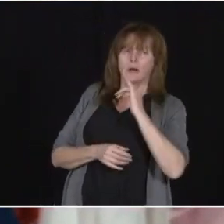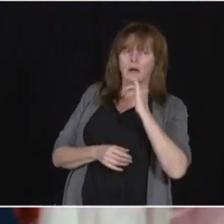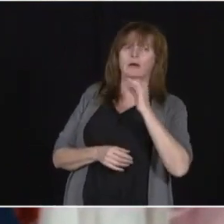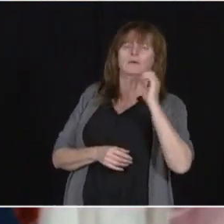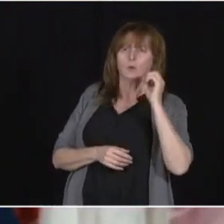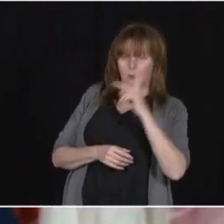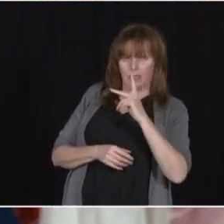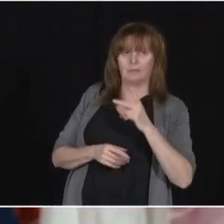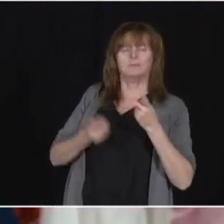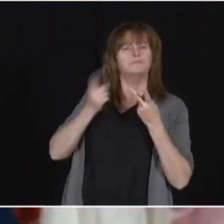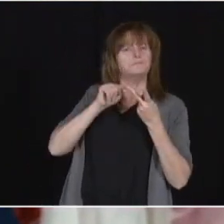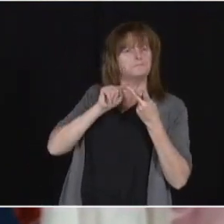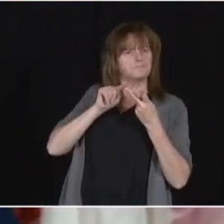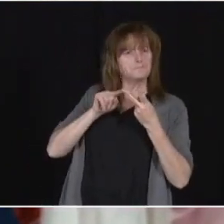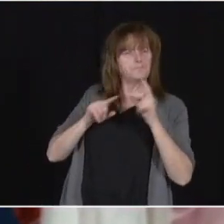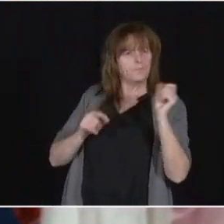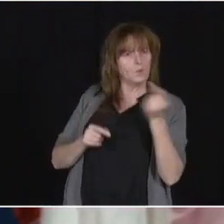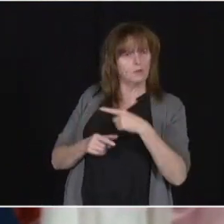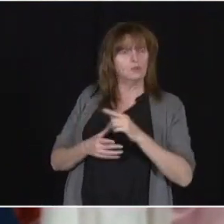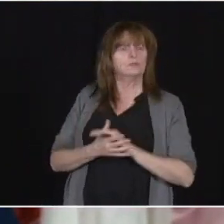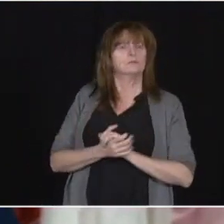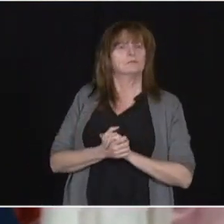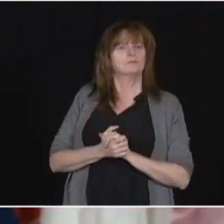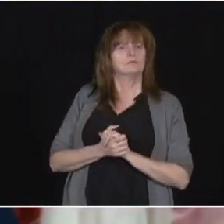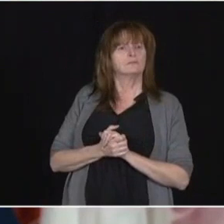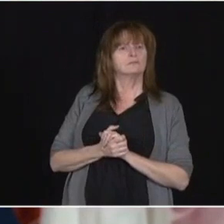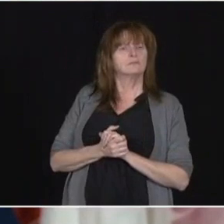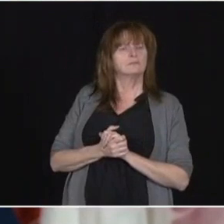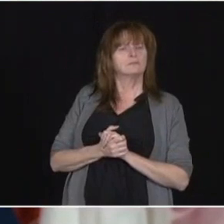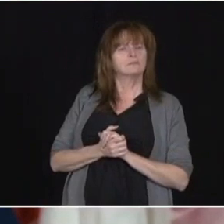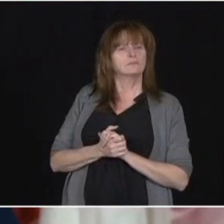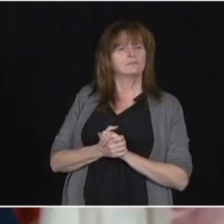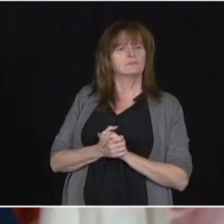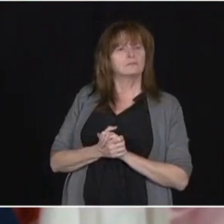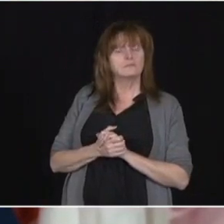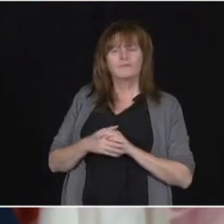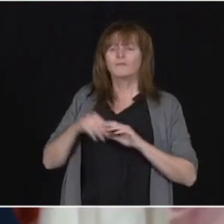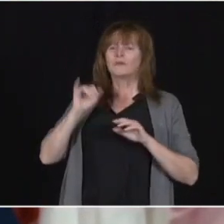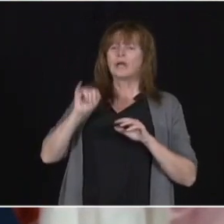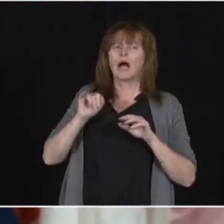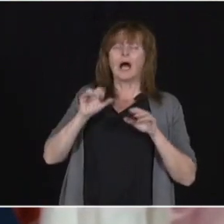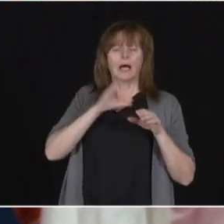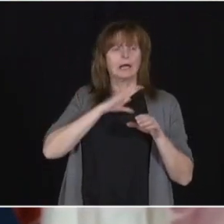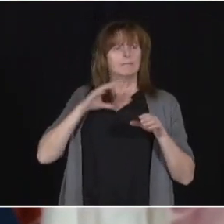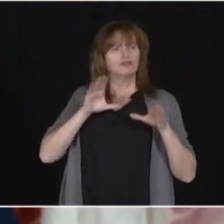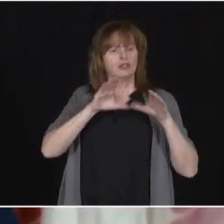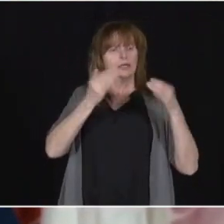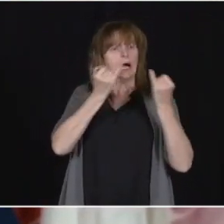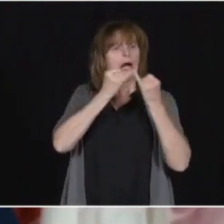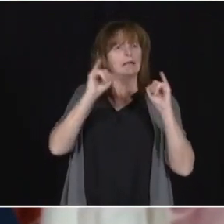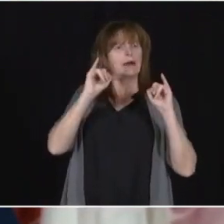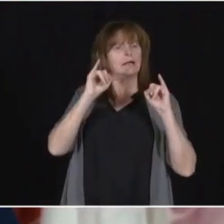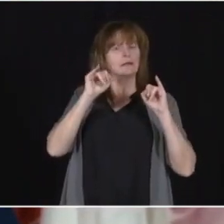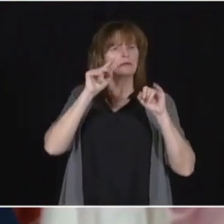the independent commission going into the long-term care homes. You had also mentioned that you would review congregate settings as well